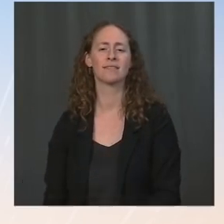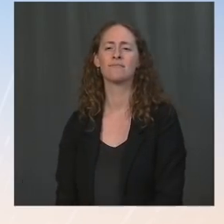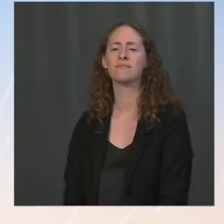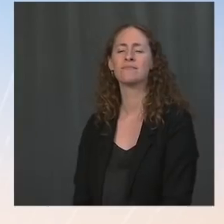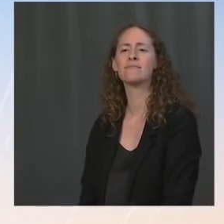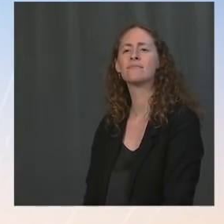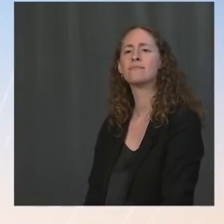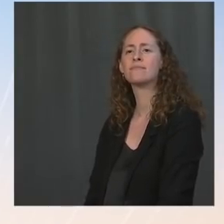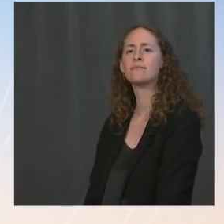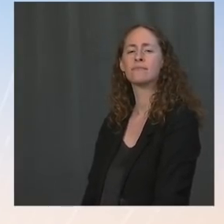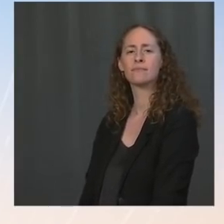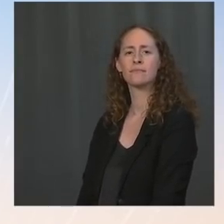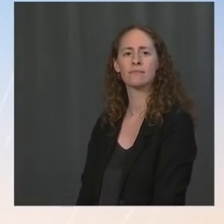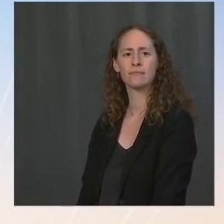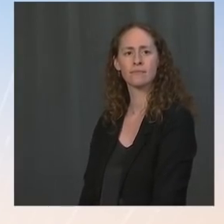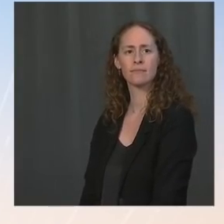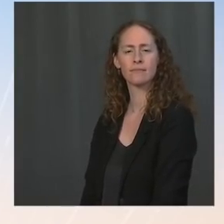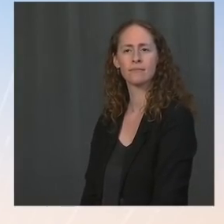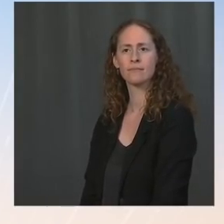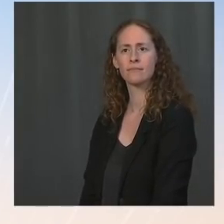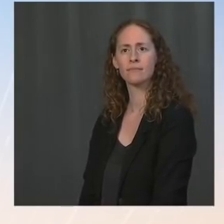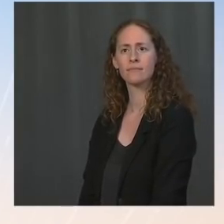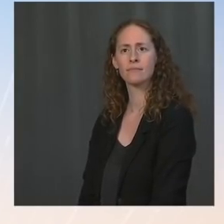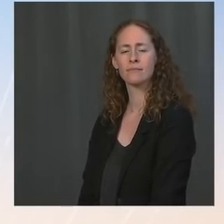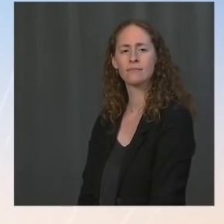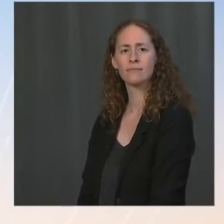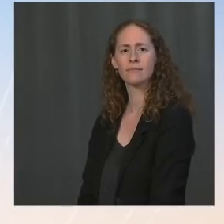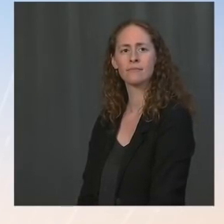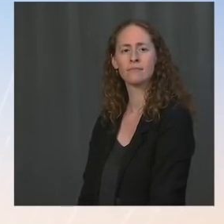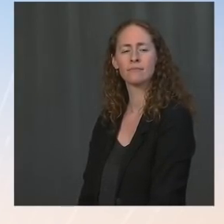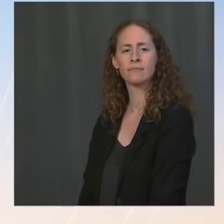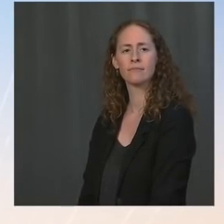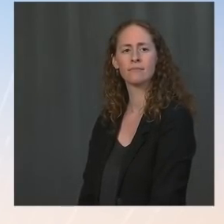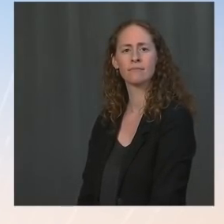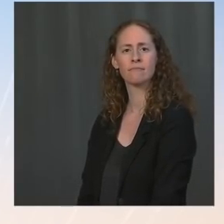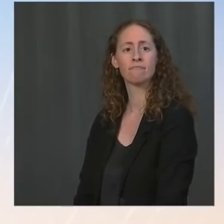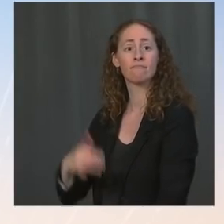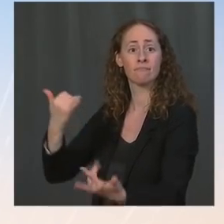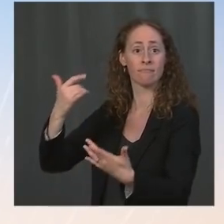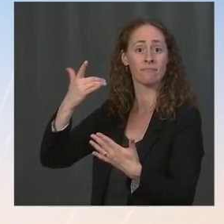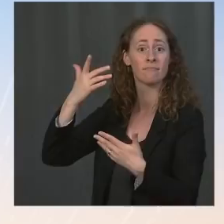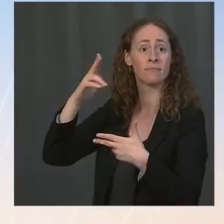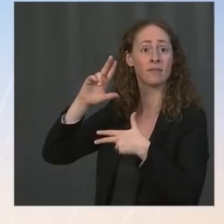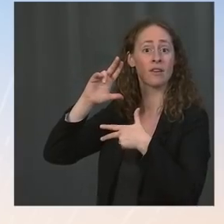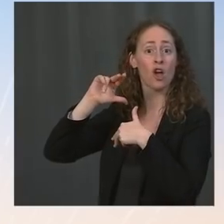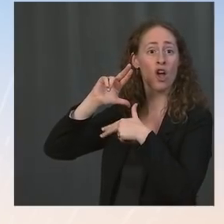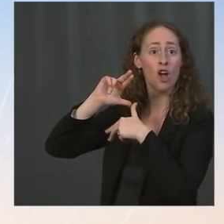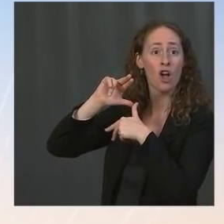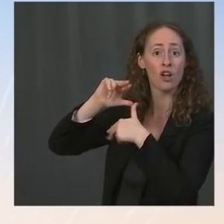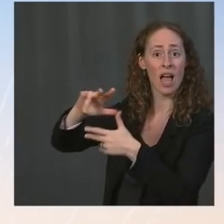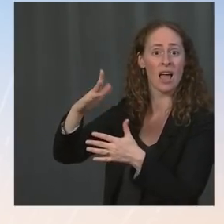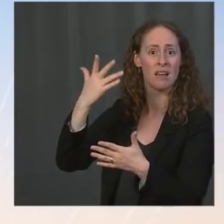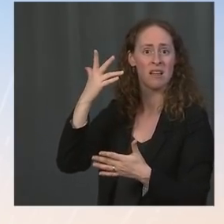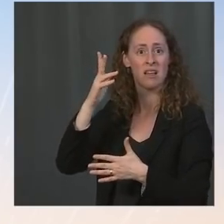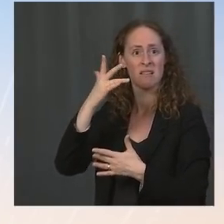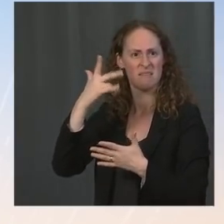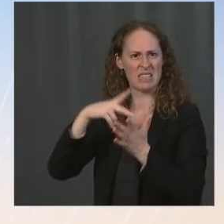Louisiana is going to see highs of 80s. There are reports of no water, no power. How -- what's the plan to get to people